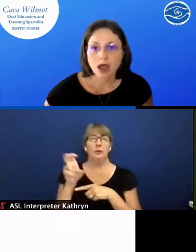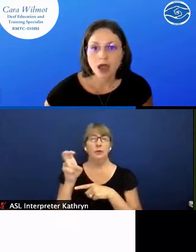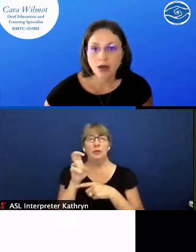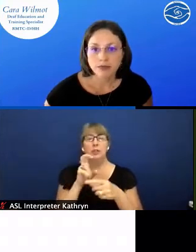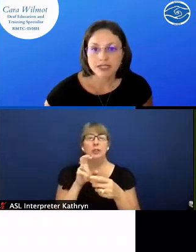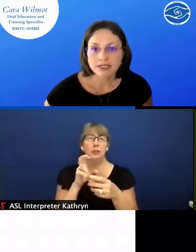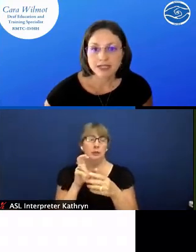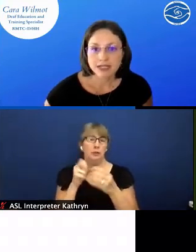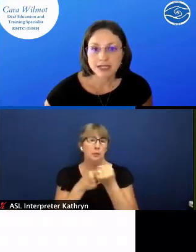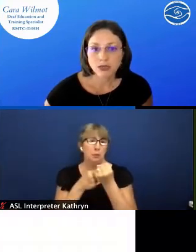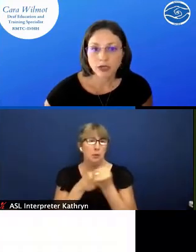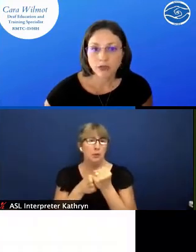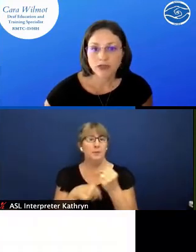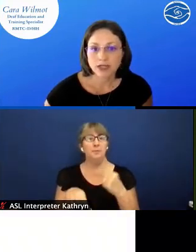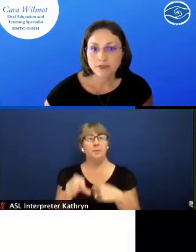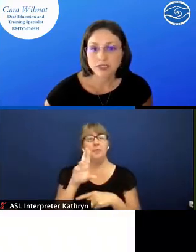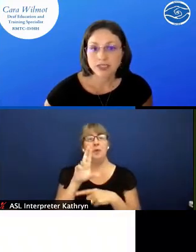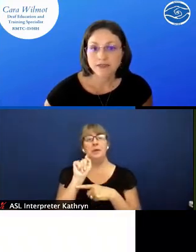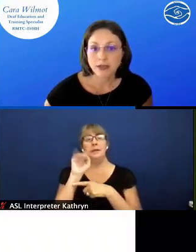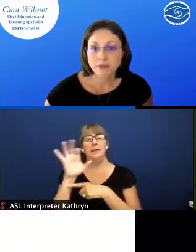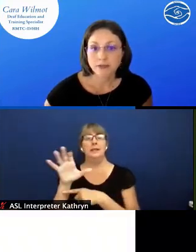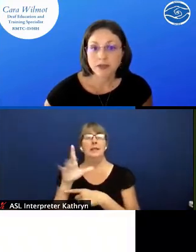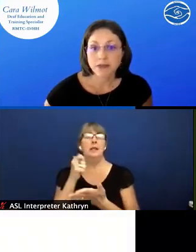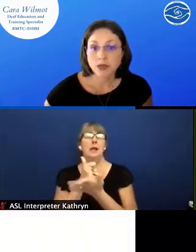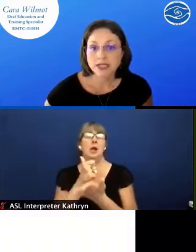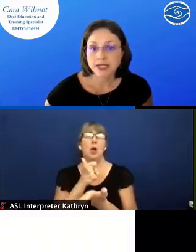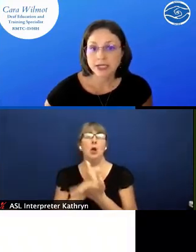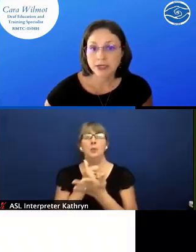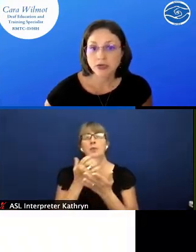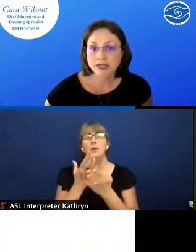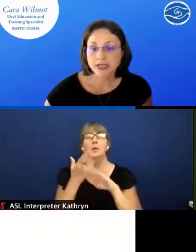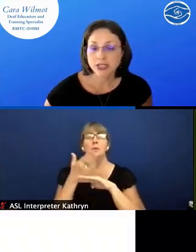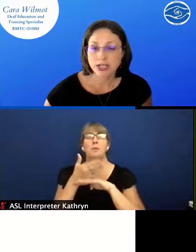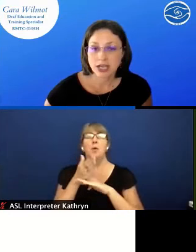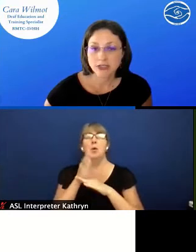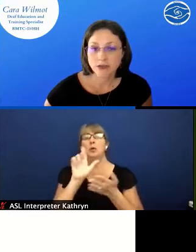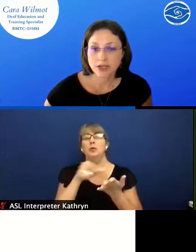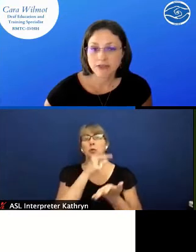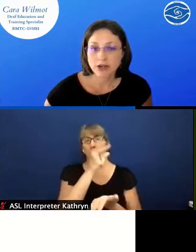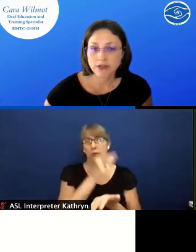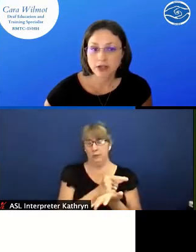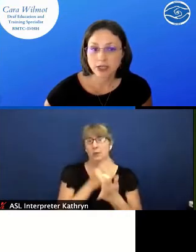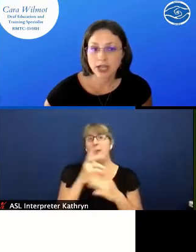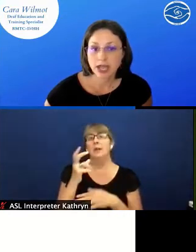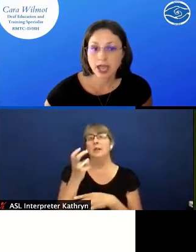RMTC-D/HH is working with them to develop Post Secondary Transition guides for deaf or hard of hearing,